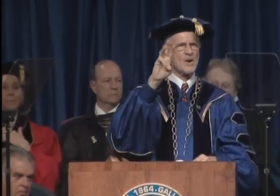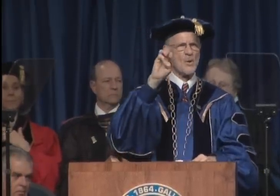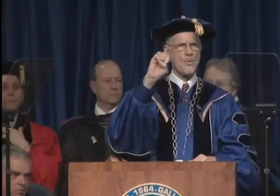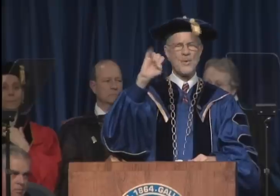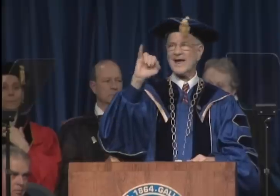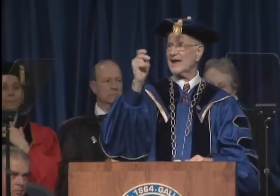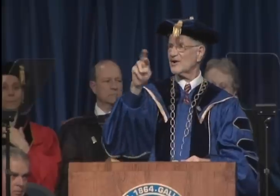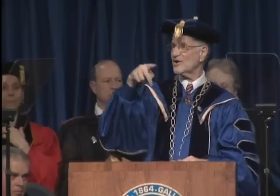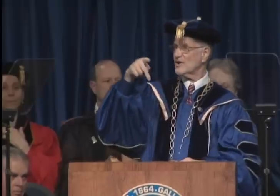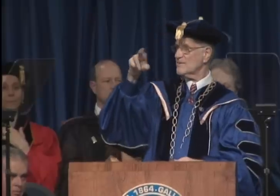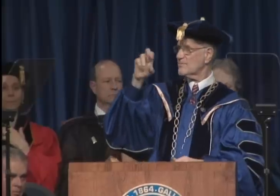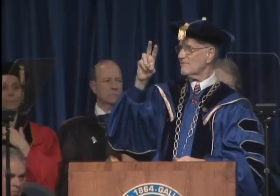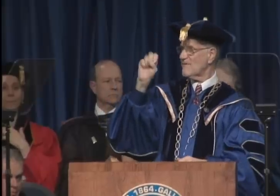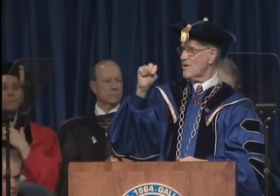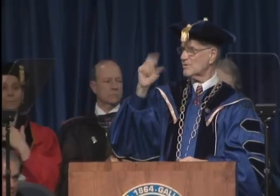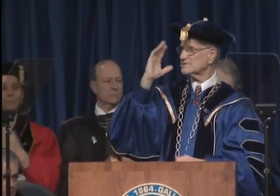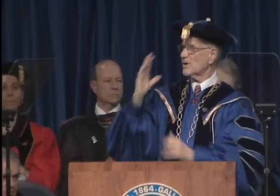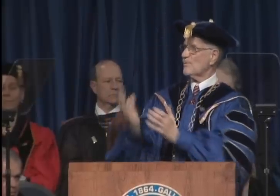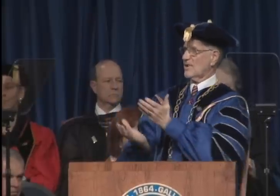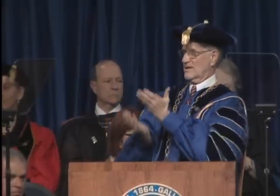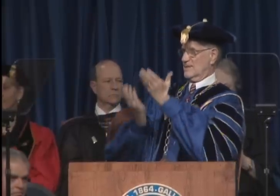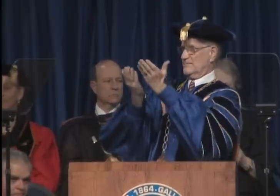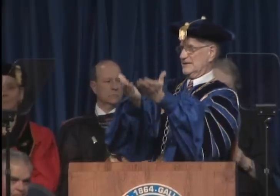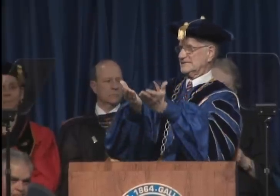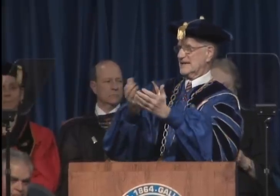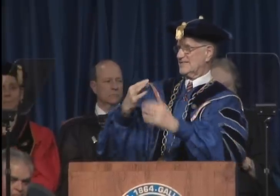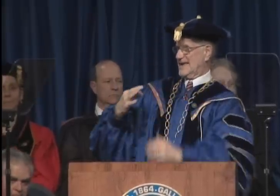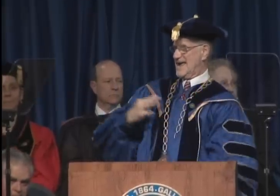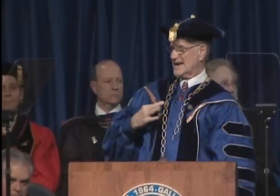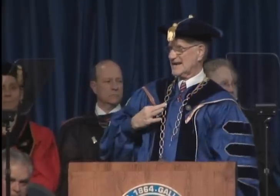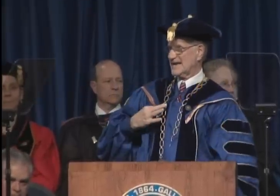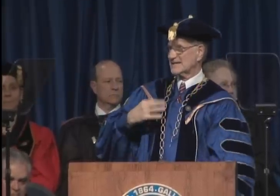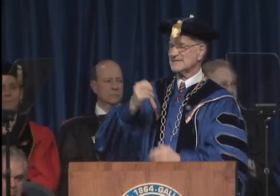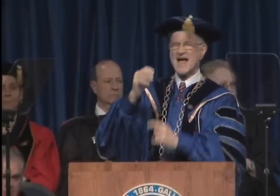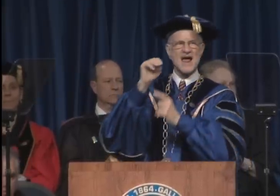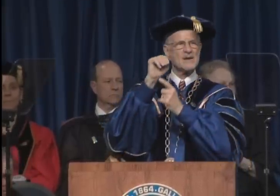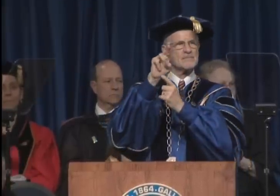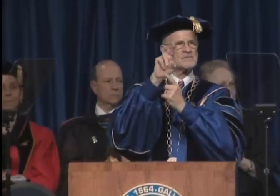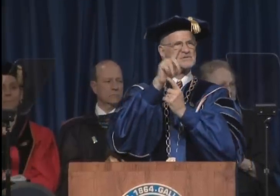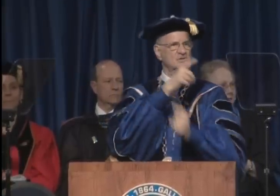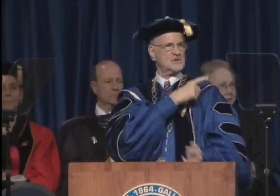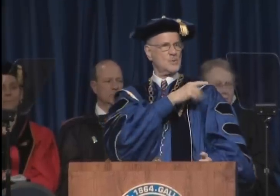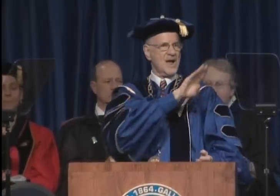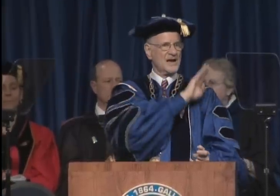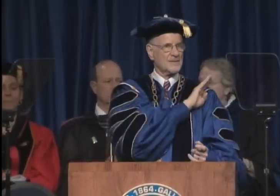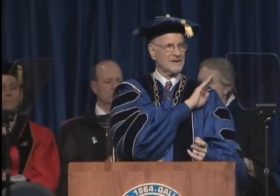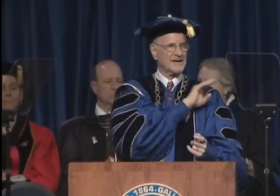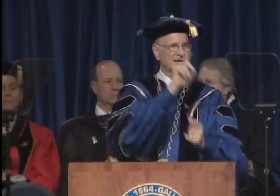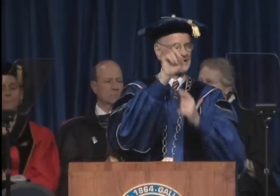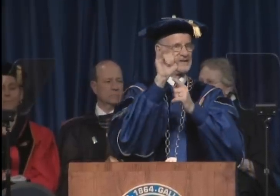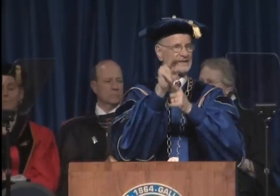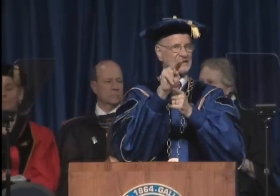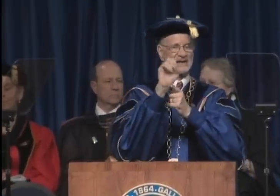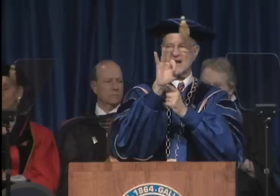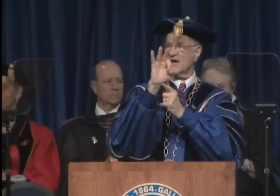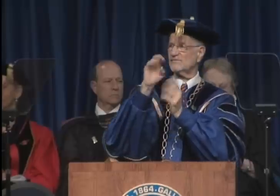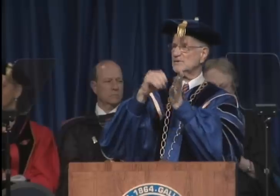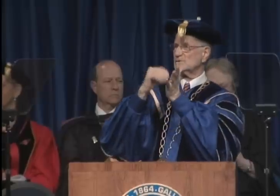Dr. Stephen Weiner, Provost, will present the candidates and Mr. Dwight Benedict, Dean of Student Affairs,